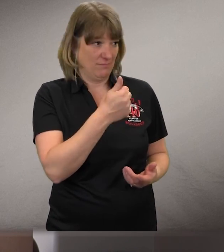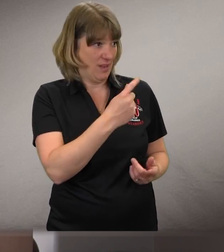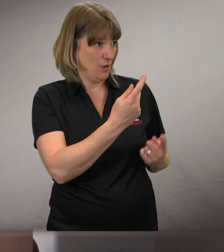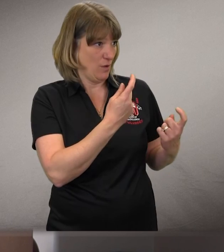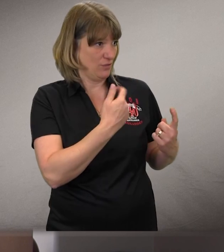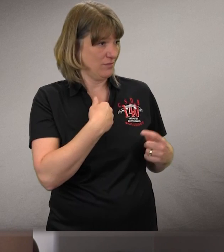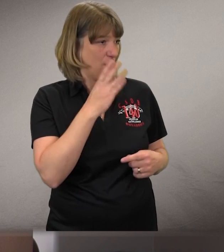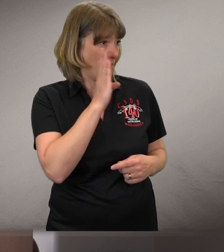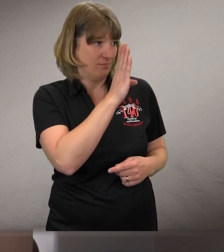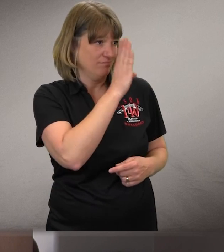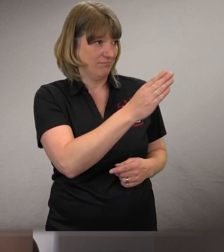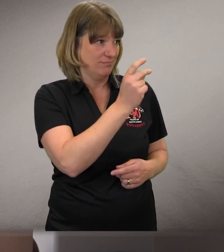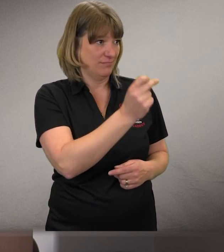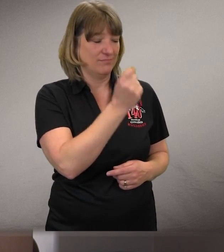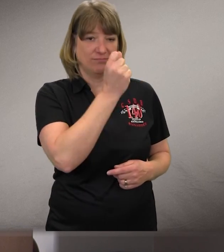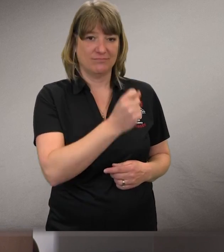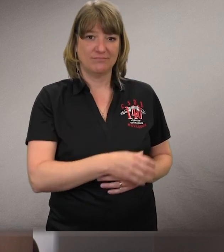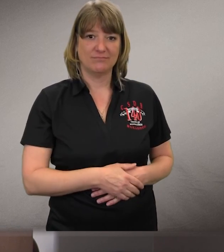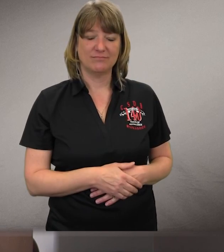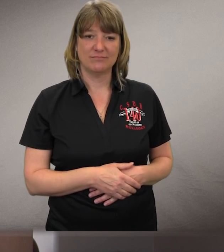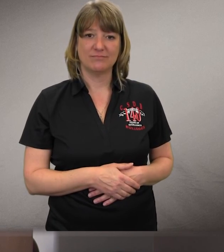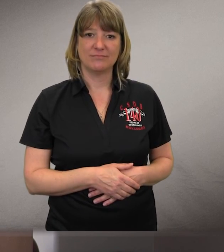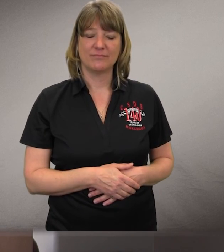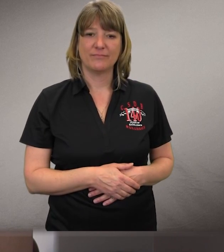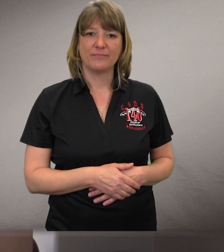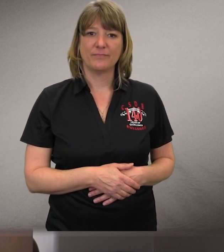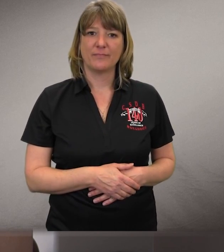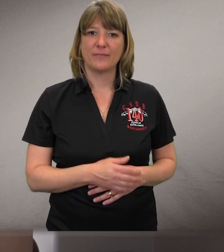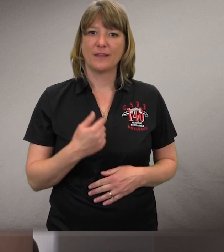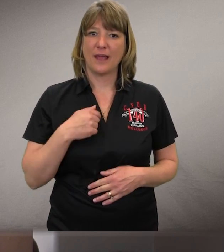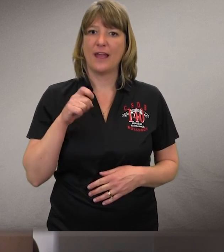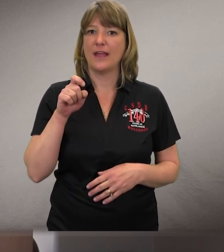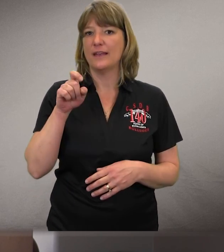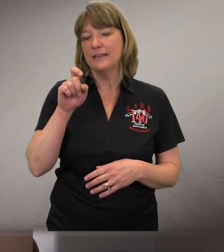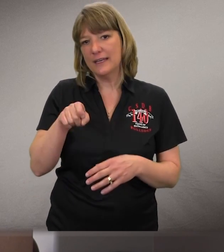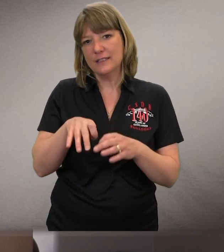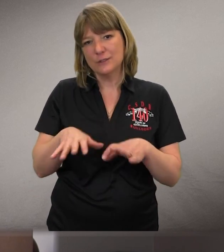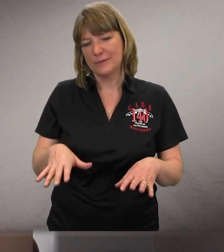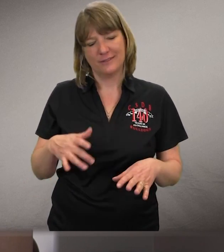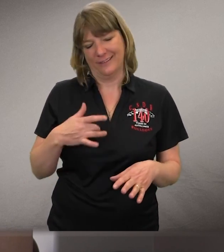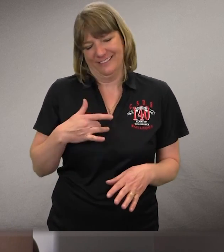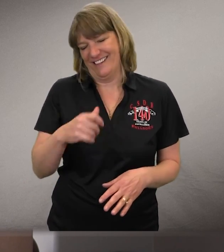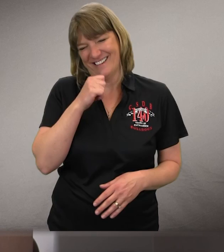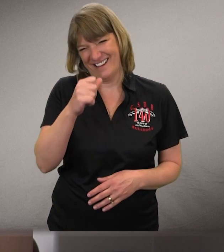If they have any questions, I usually just tell them right away. But when I need an interpreter,